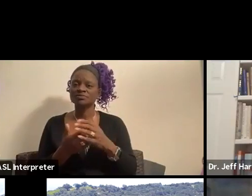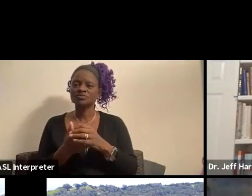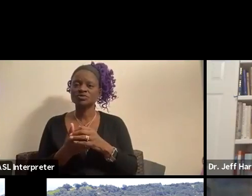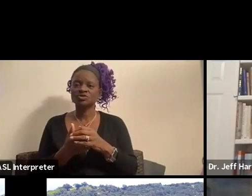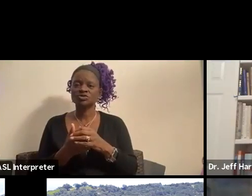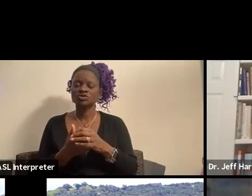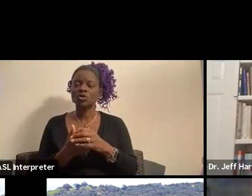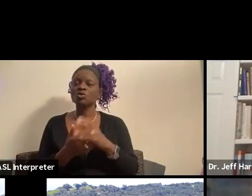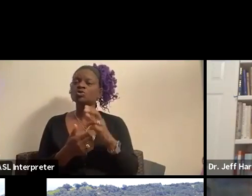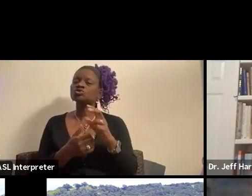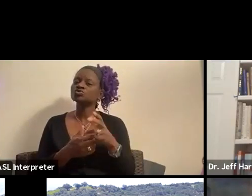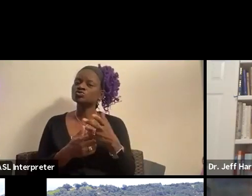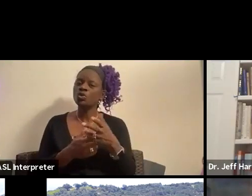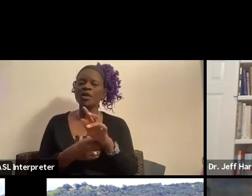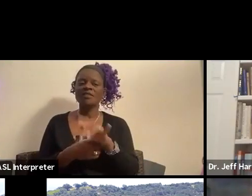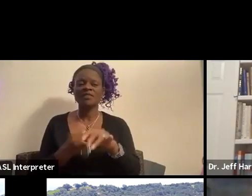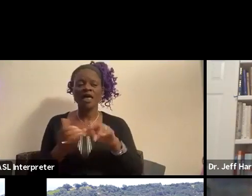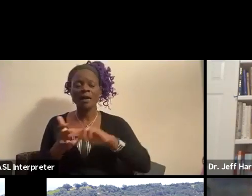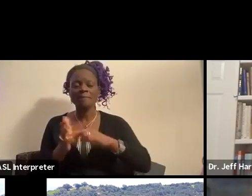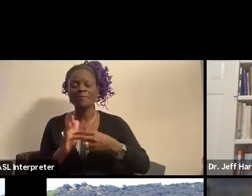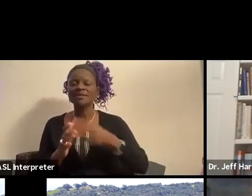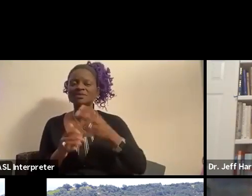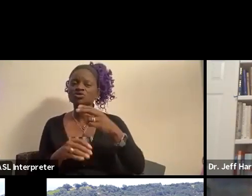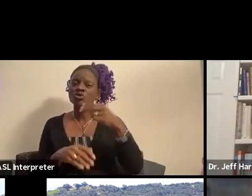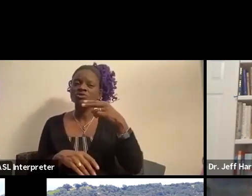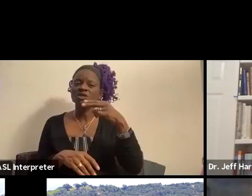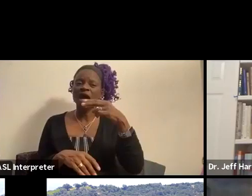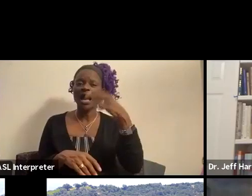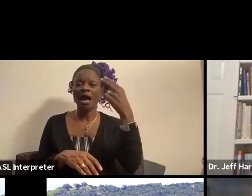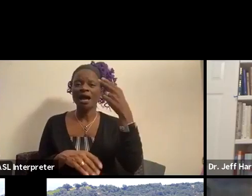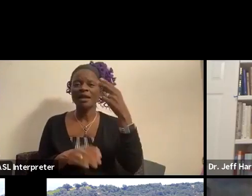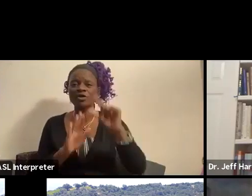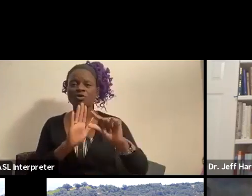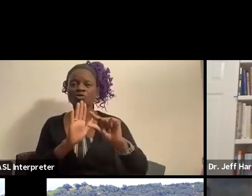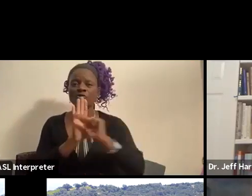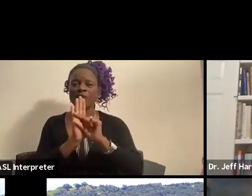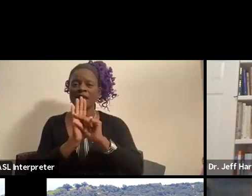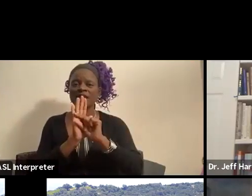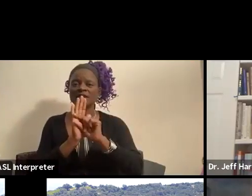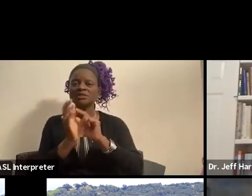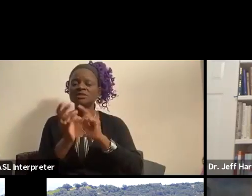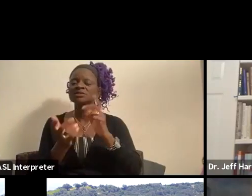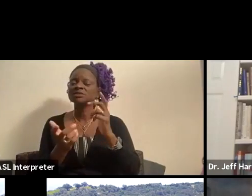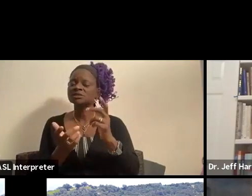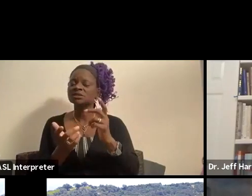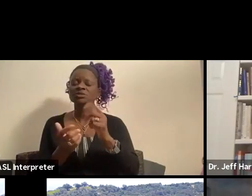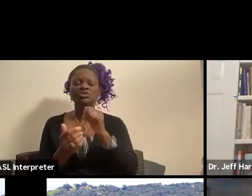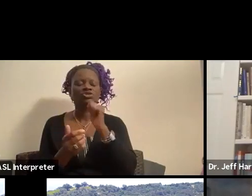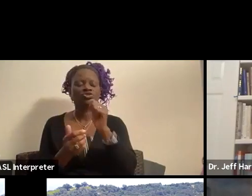grades and it was because they changed multiple cohorts. In the new KTB